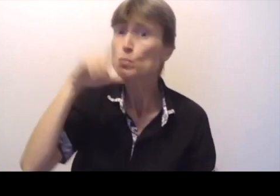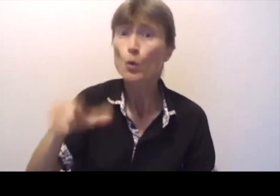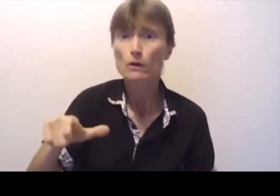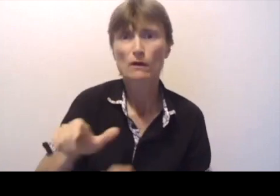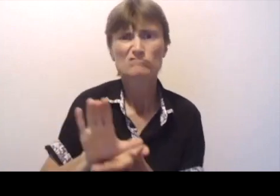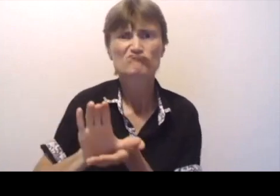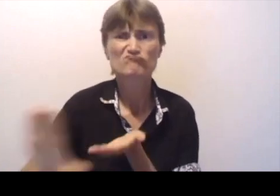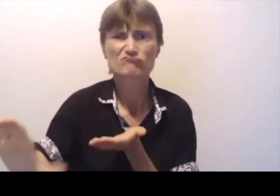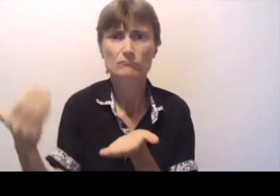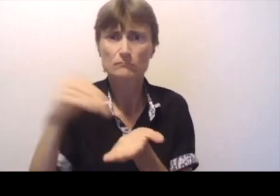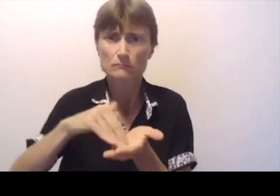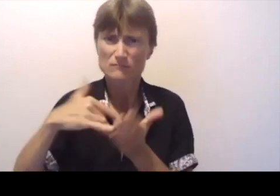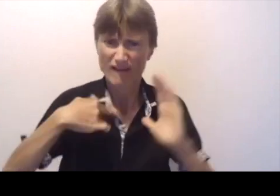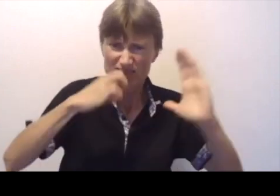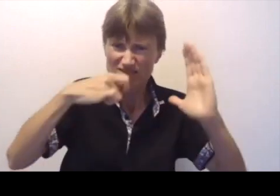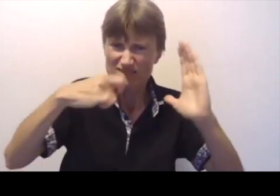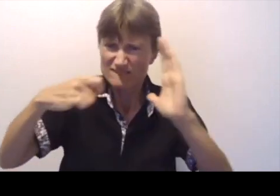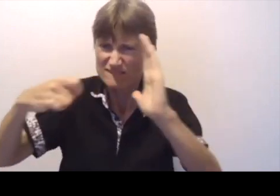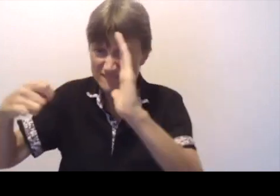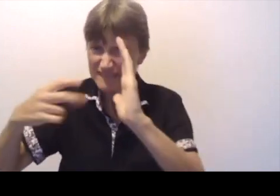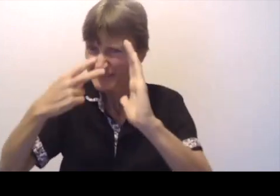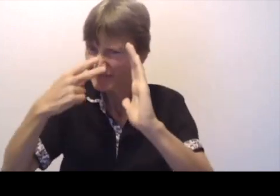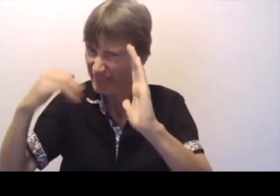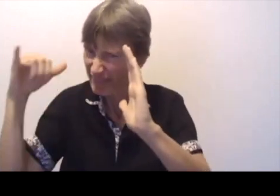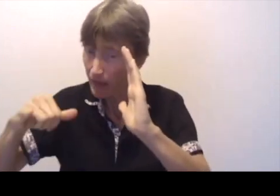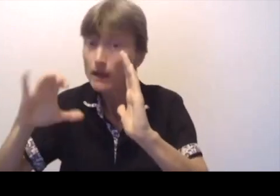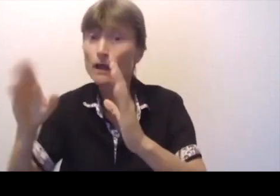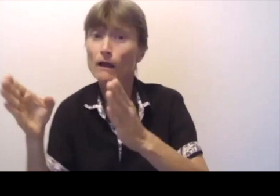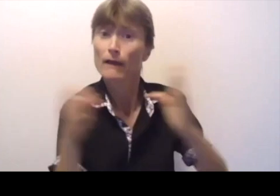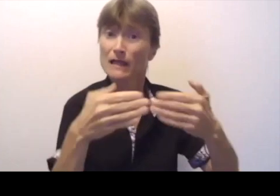um the image that you're seeing uh on on the slide today